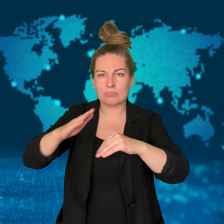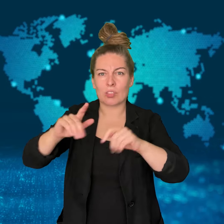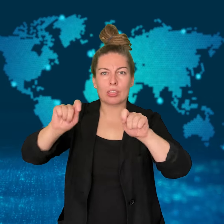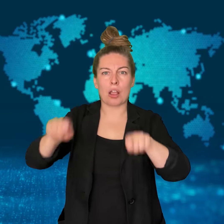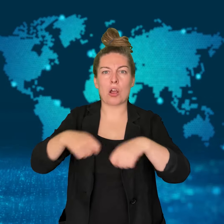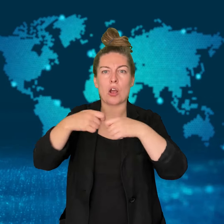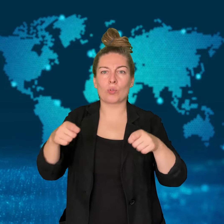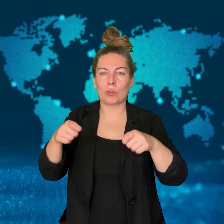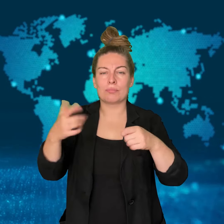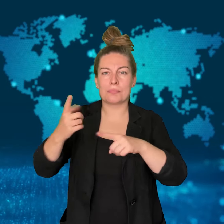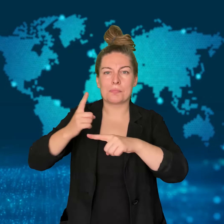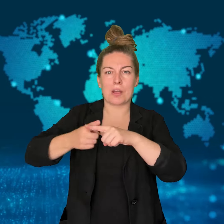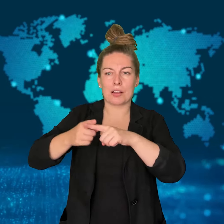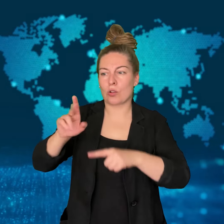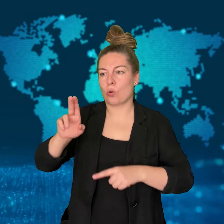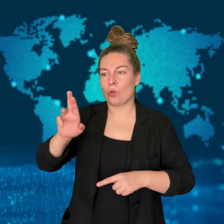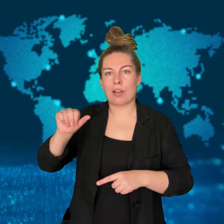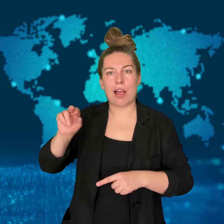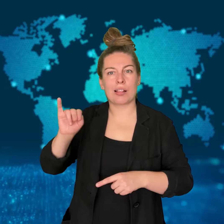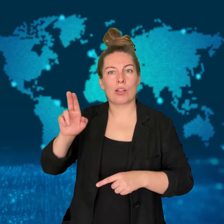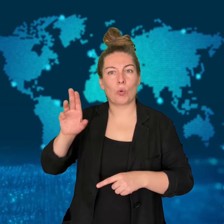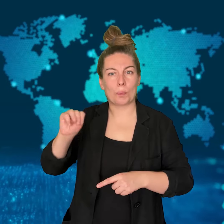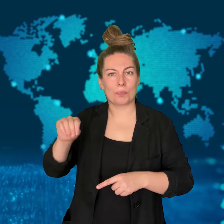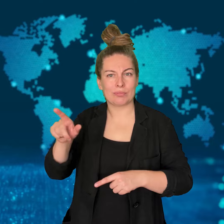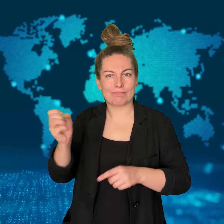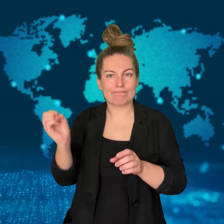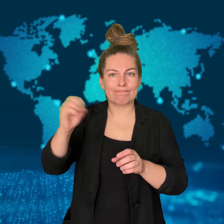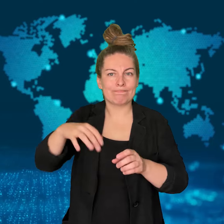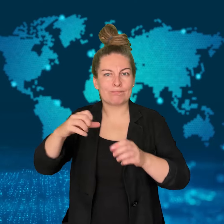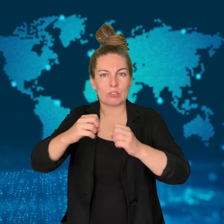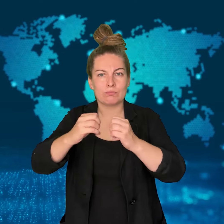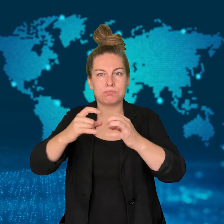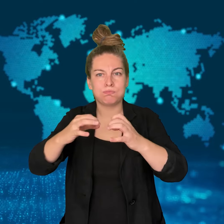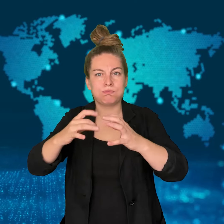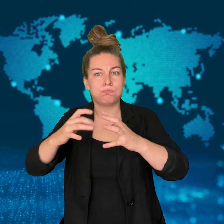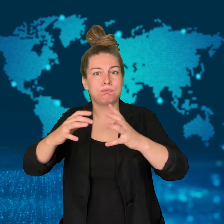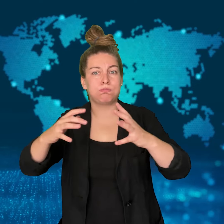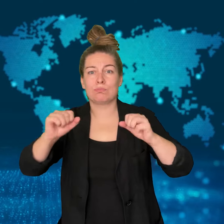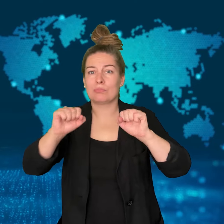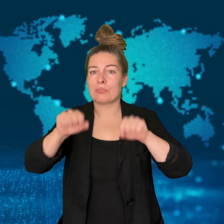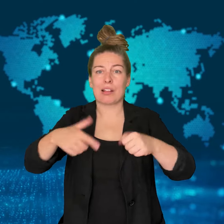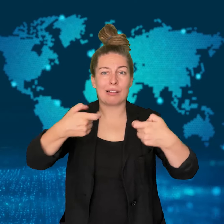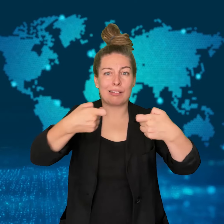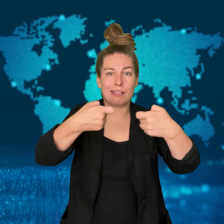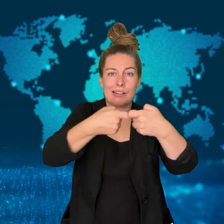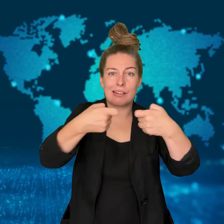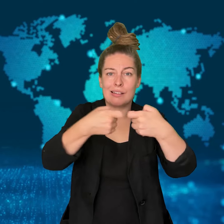Enrichment increases the percentage of naturally occurring uranium